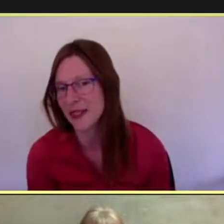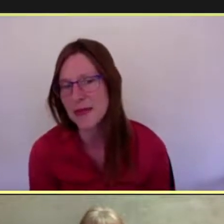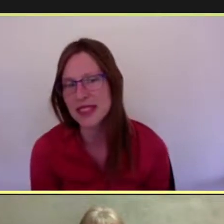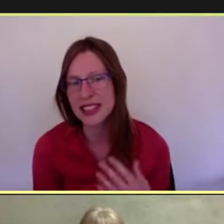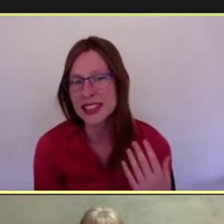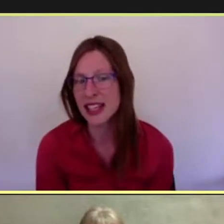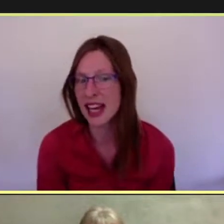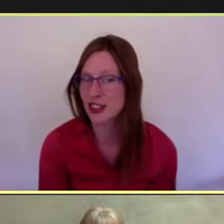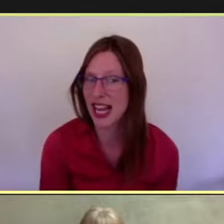at UCSF.